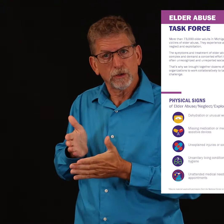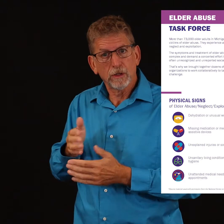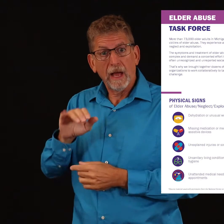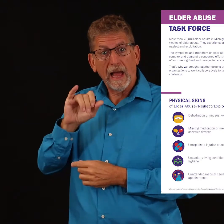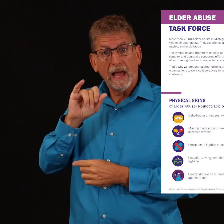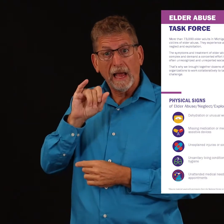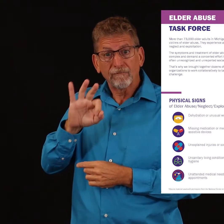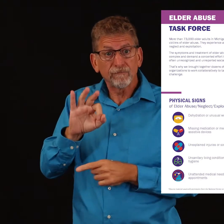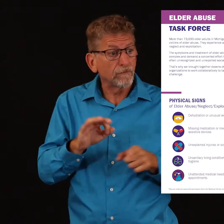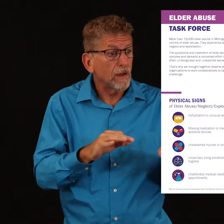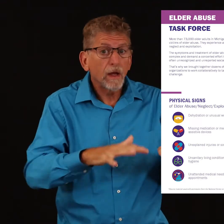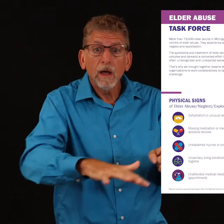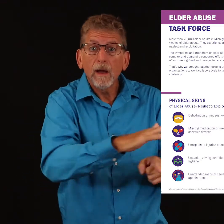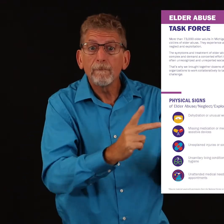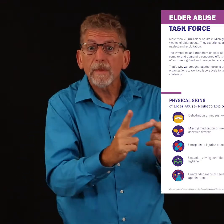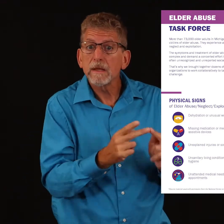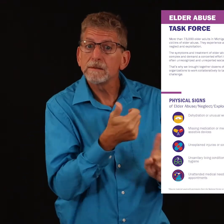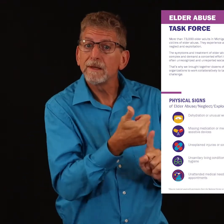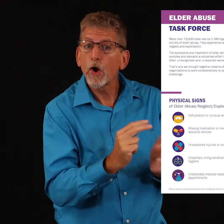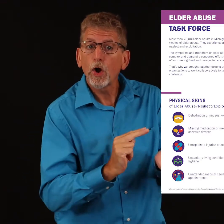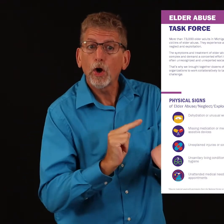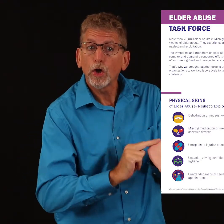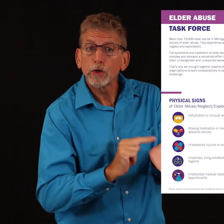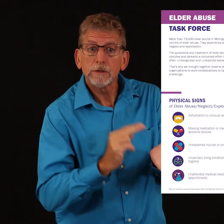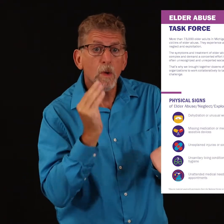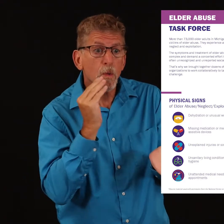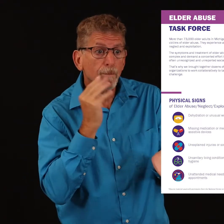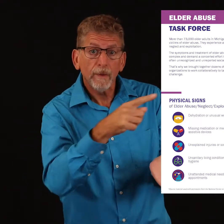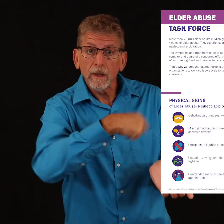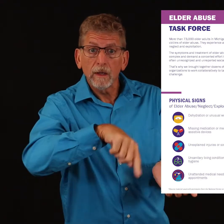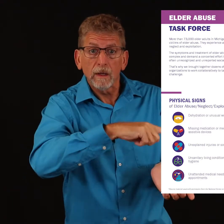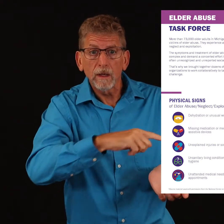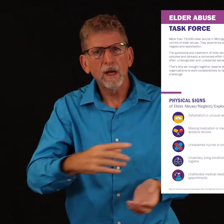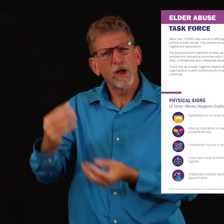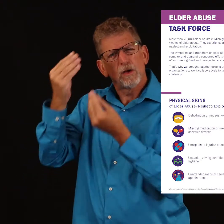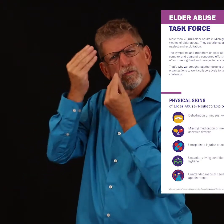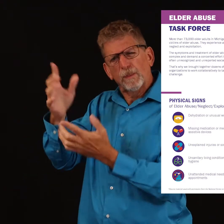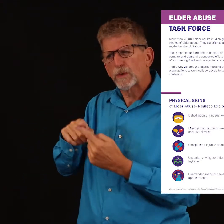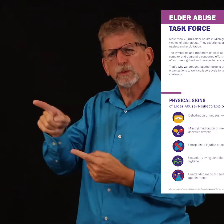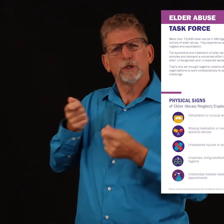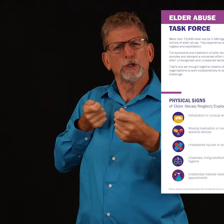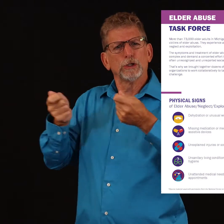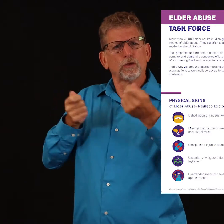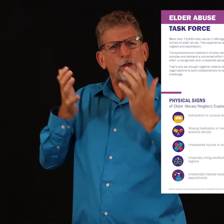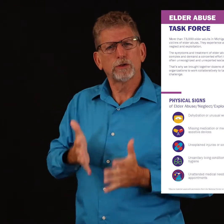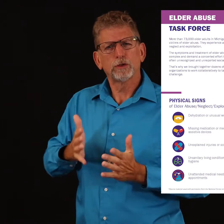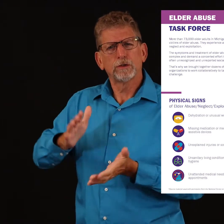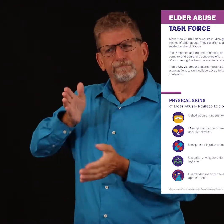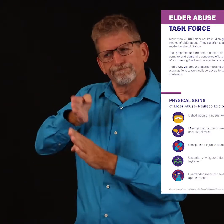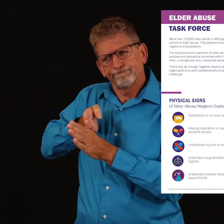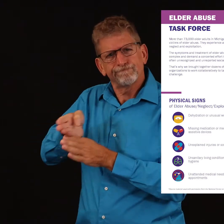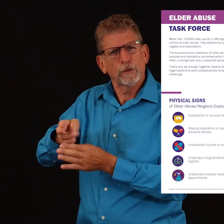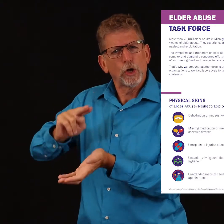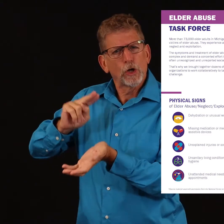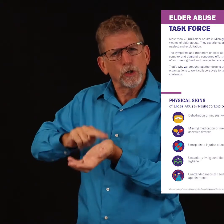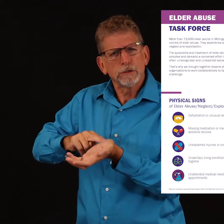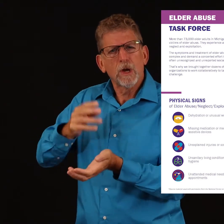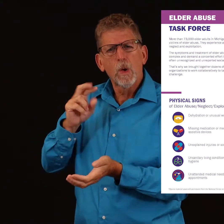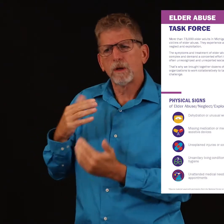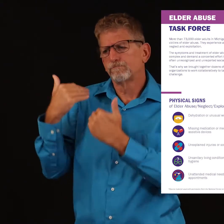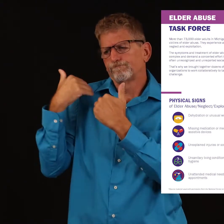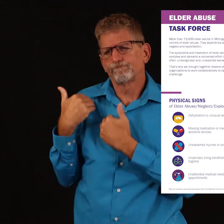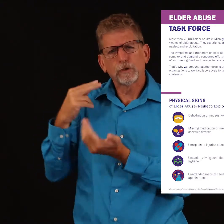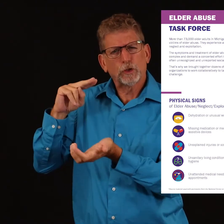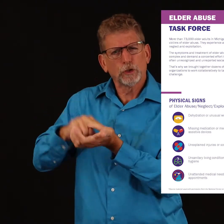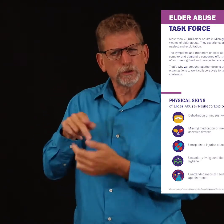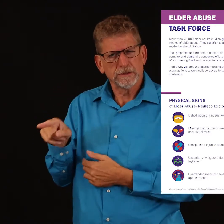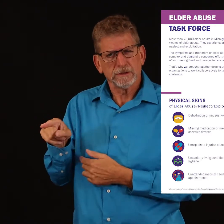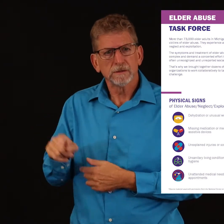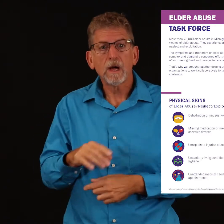the director of nursing or charge nurse (in a nursing home),